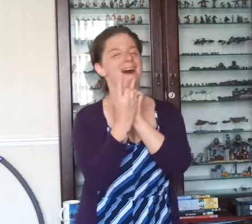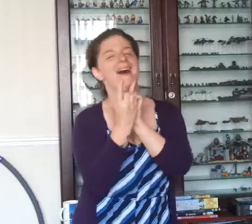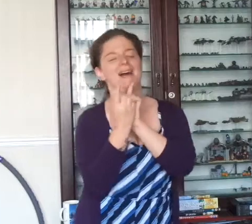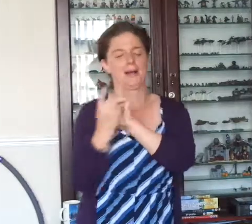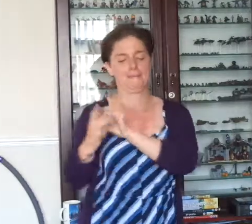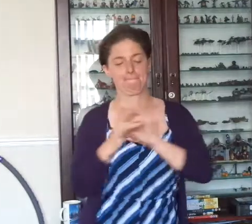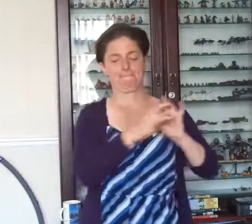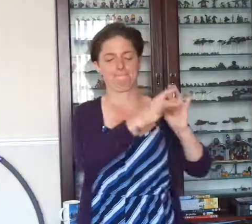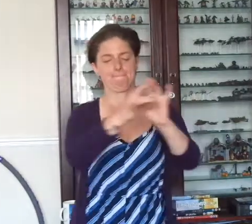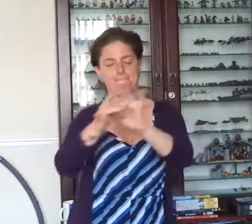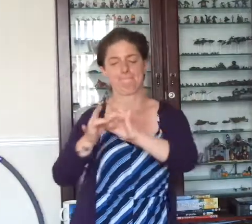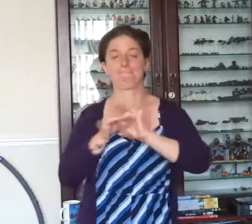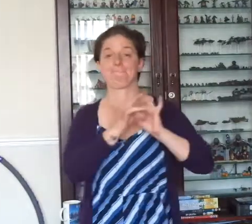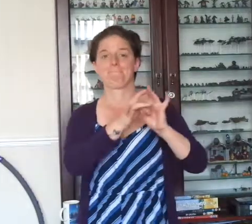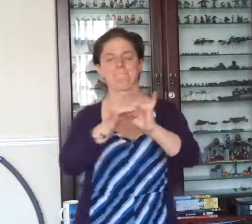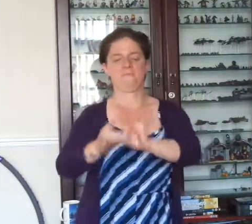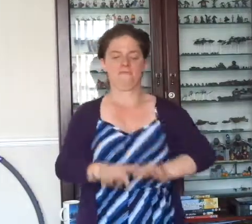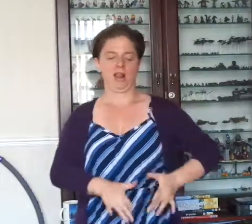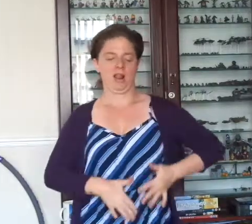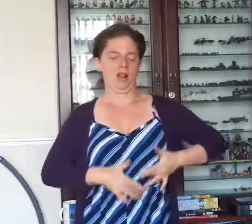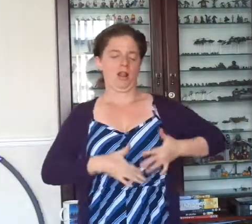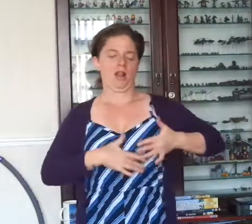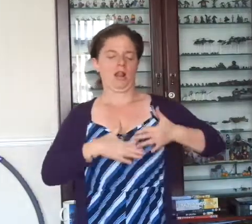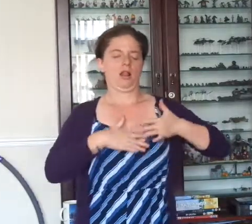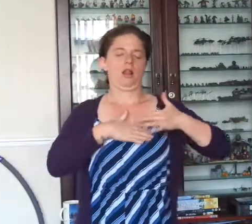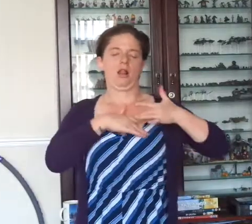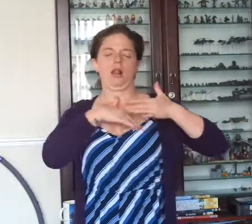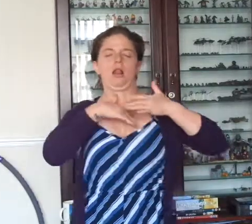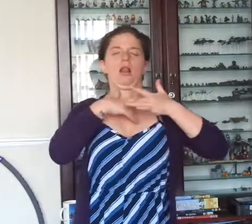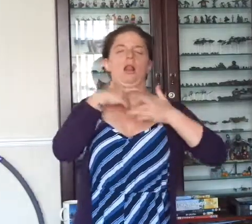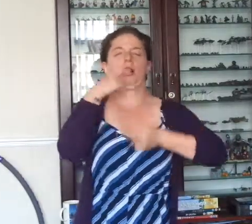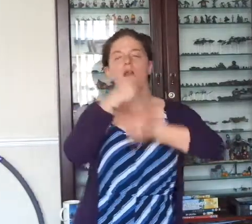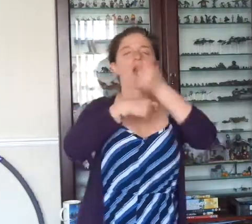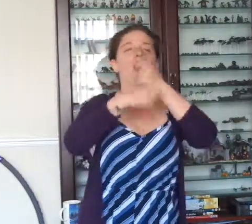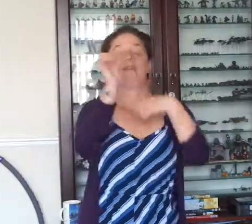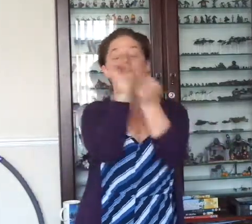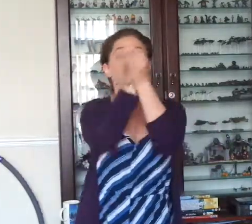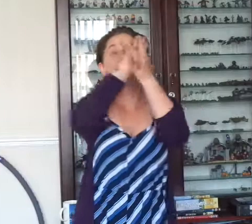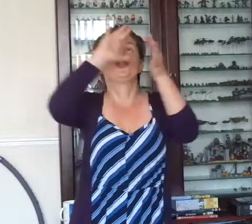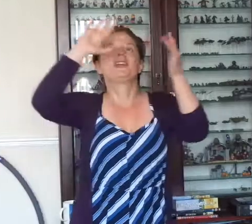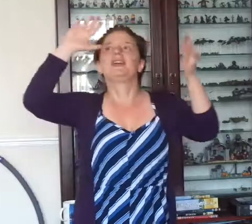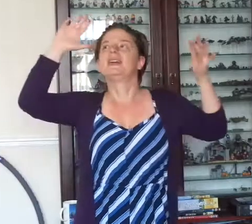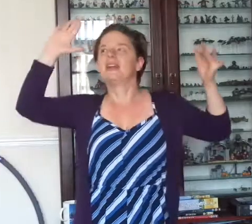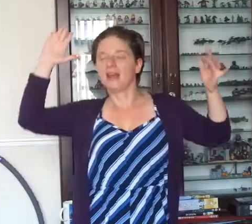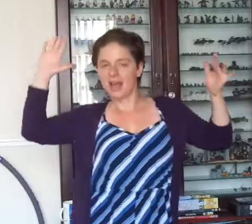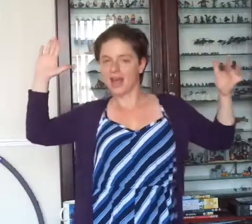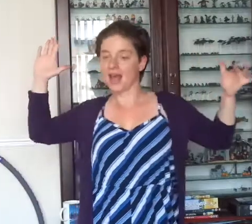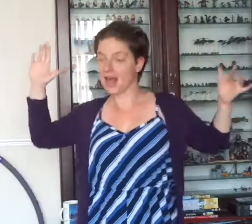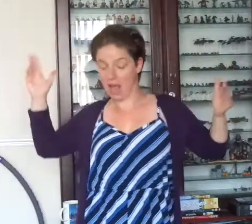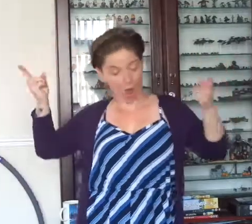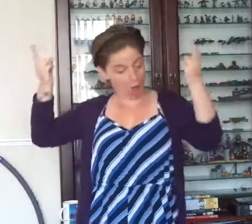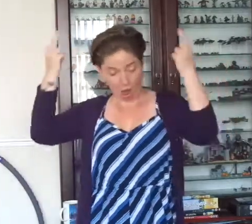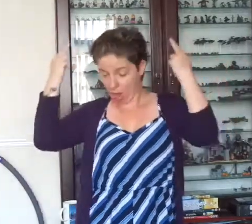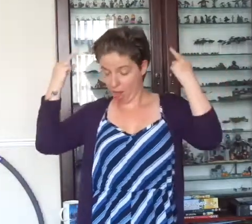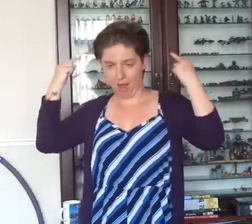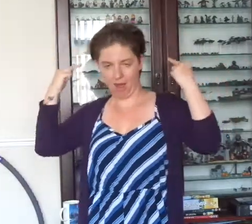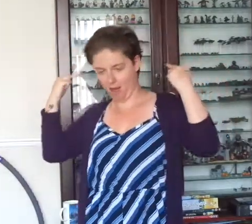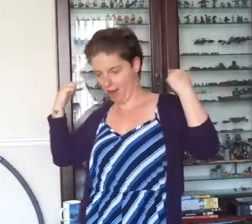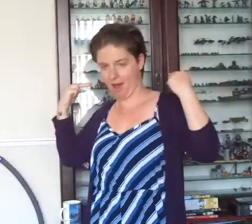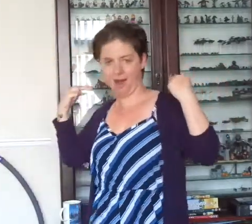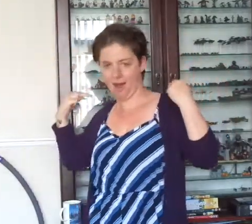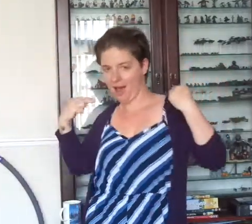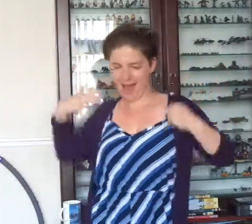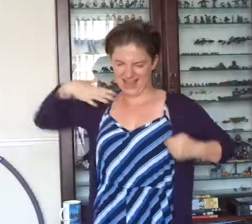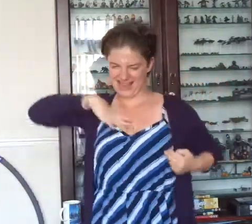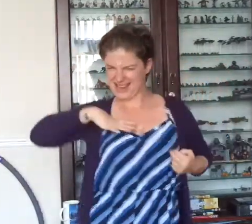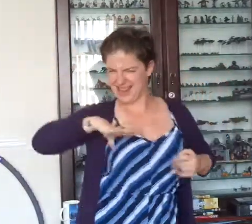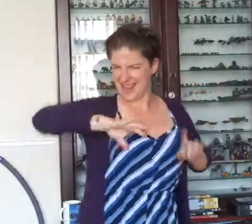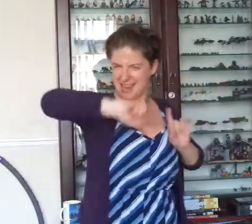Filled my heart with your bliss Gave me freedom You knew I could not resist I needed someone